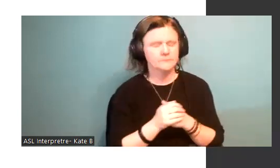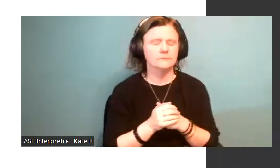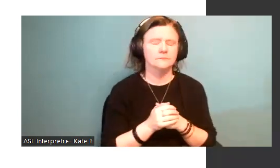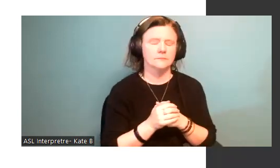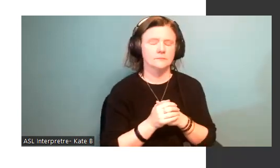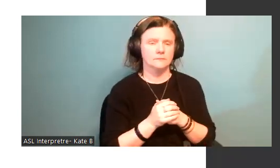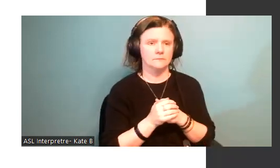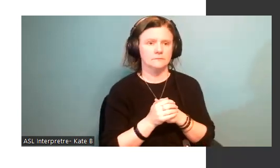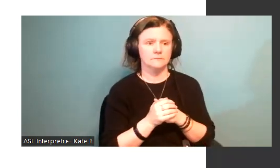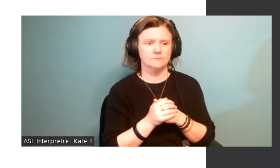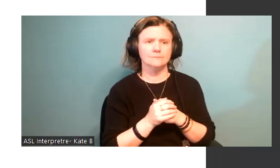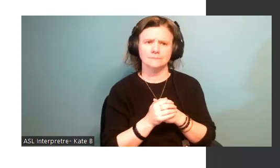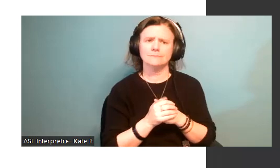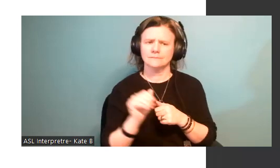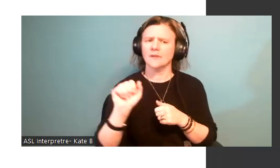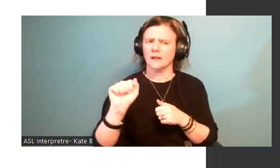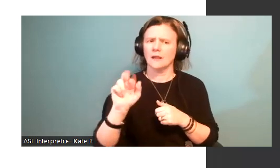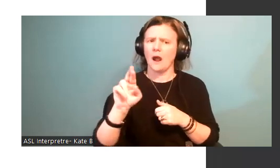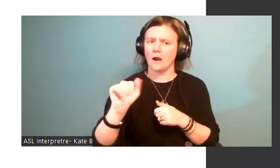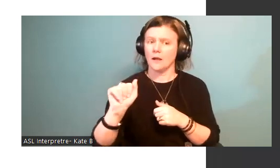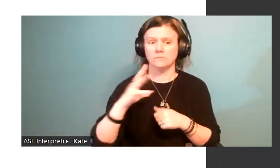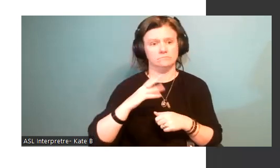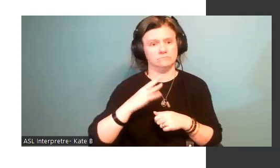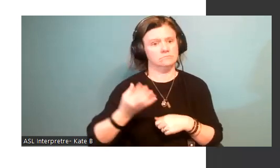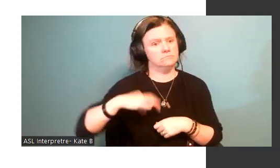please feel free to put them in Q&A or put them in chat.